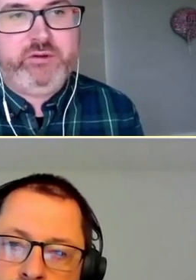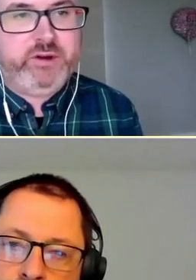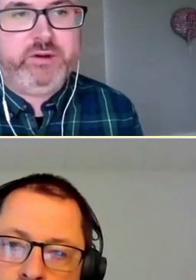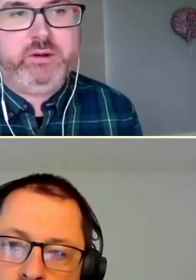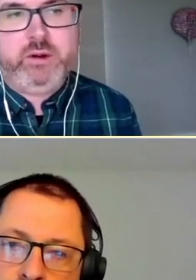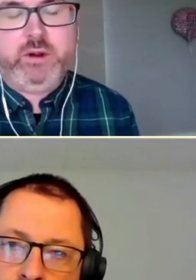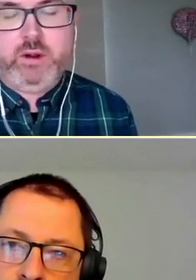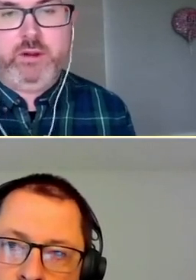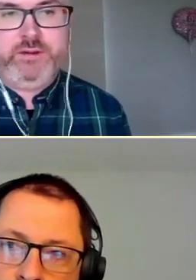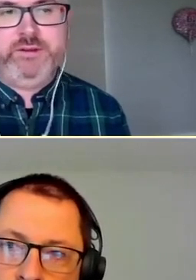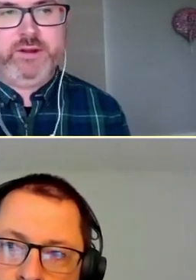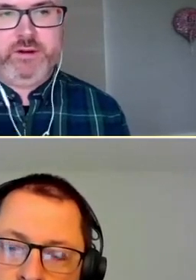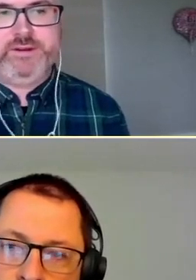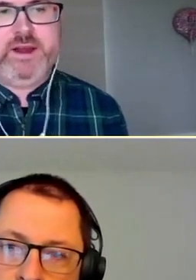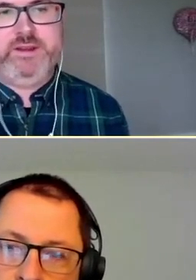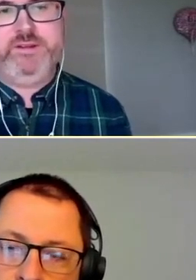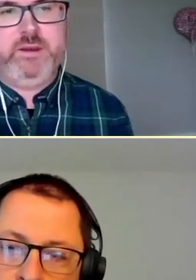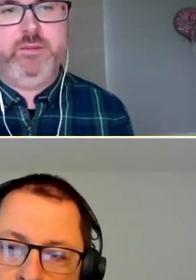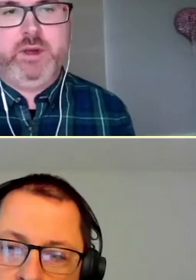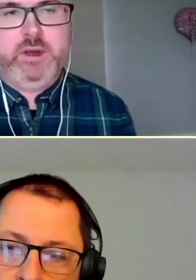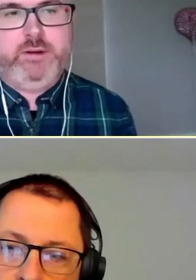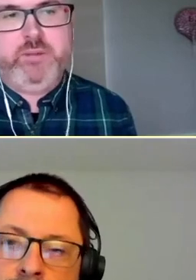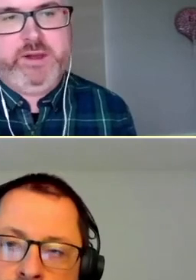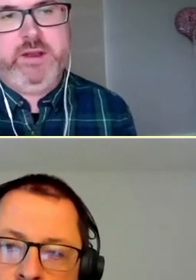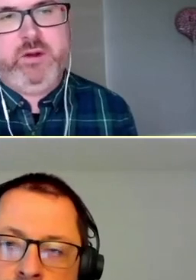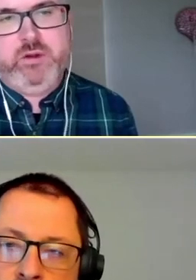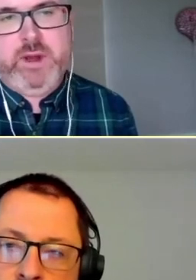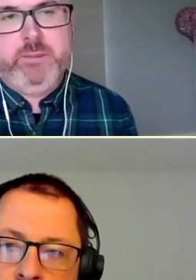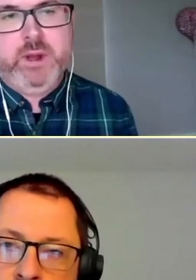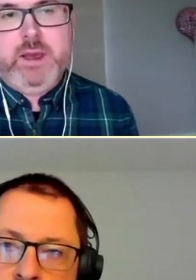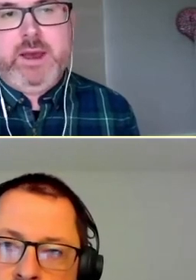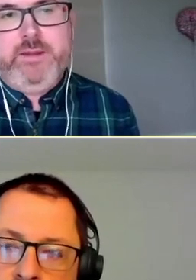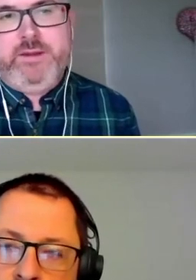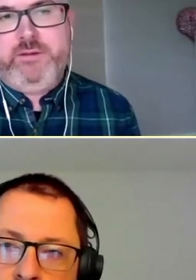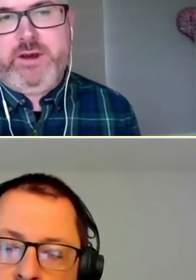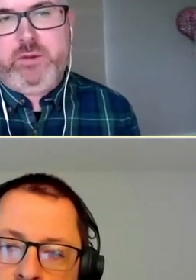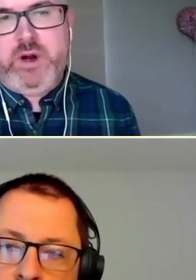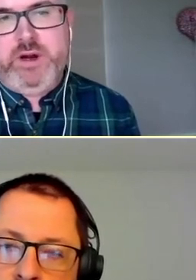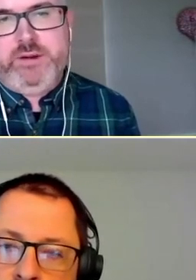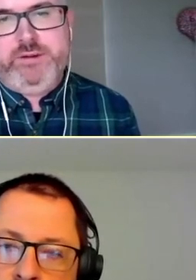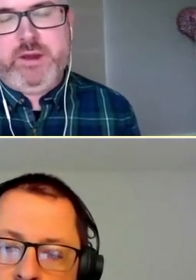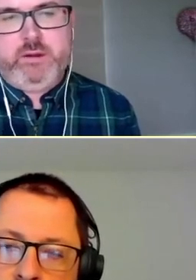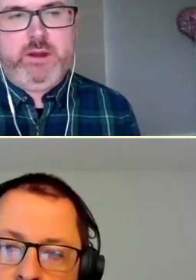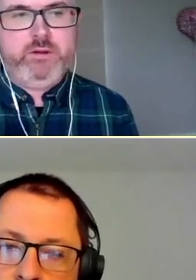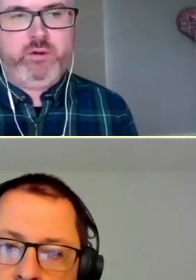are very important and urgent they are immediately announced by the screen reader? May be interrupting other things,